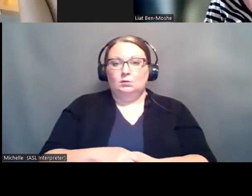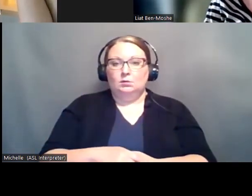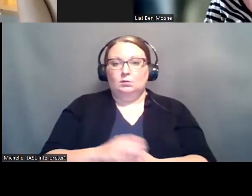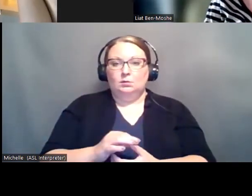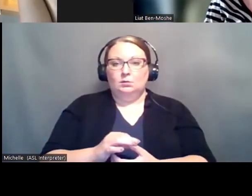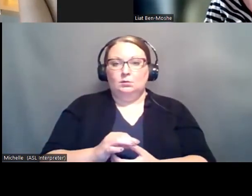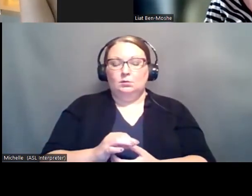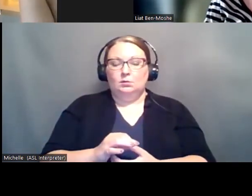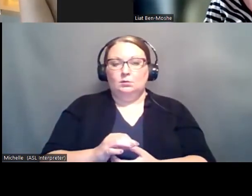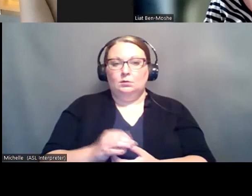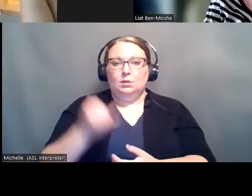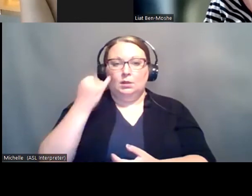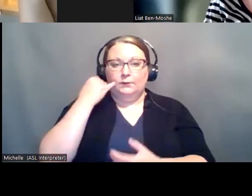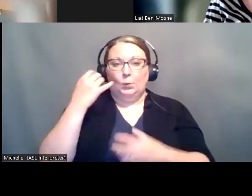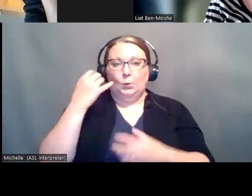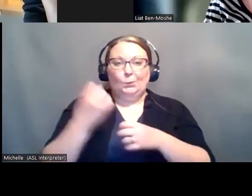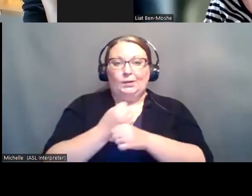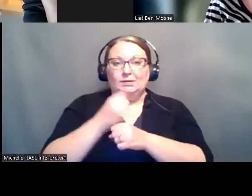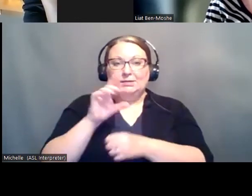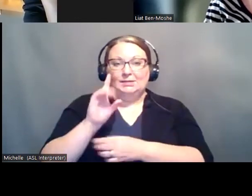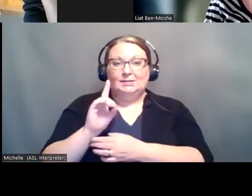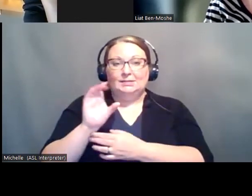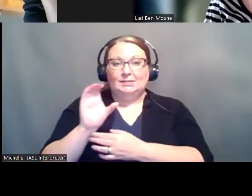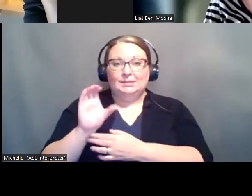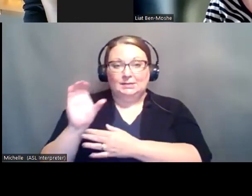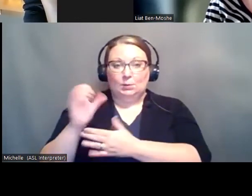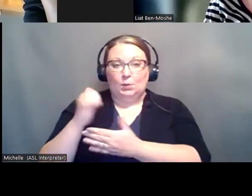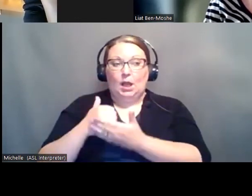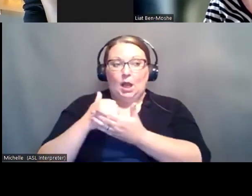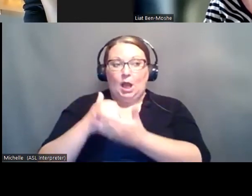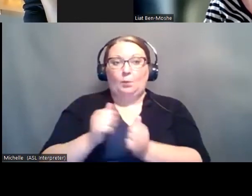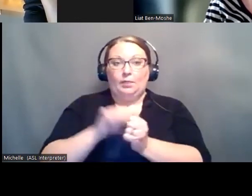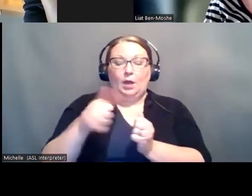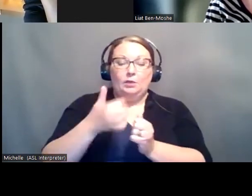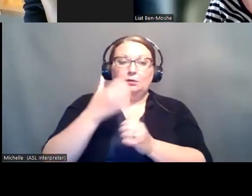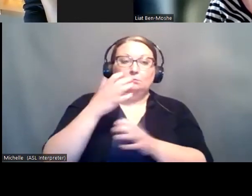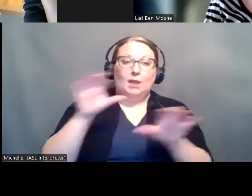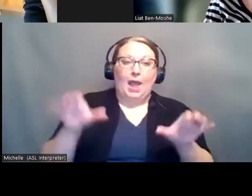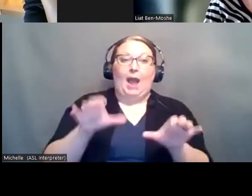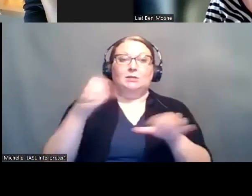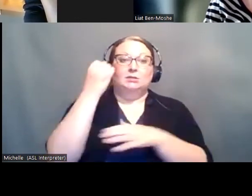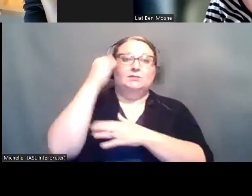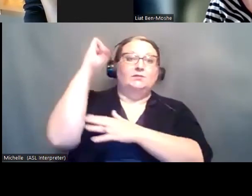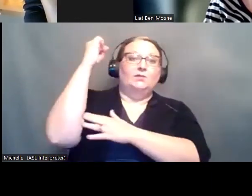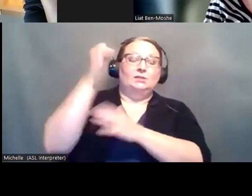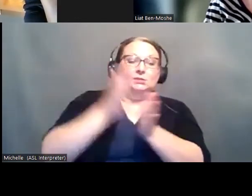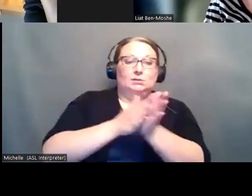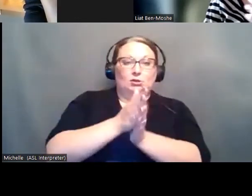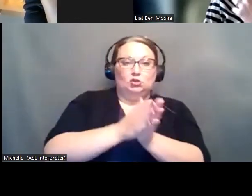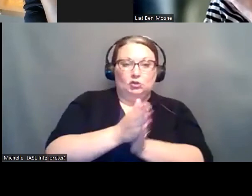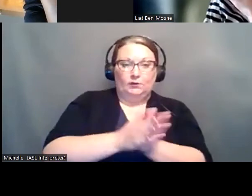whether winning a DCC helped with other activist initiatives. And then I'll call on Kara,